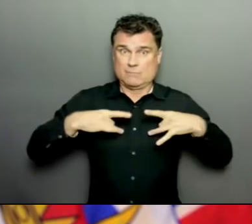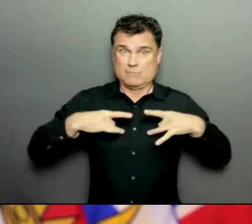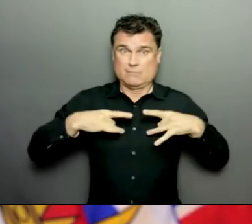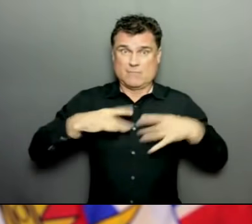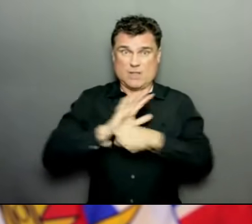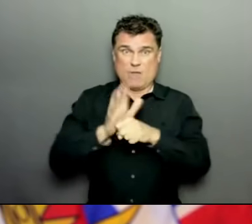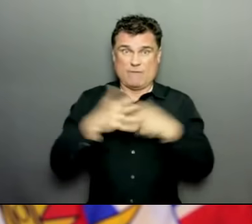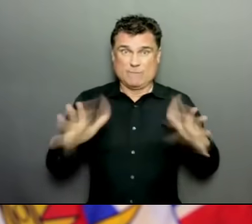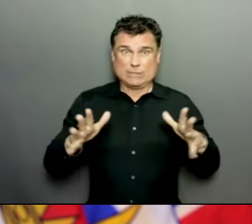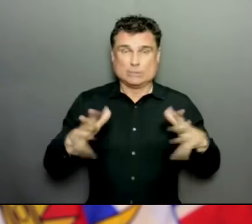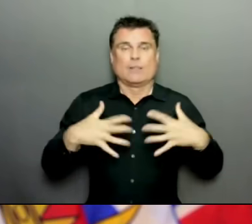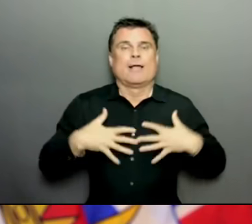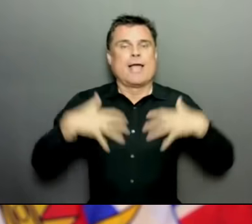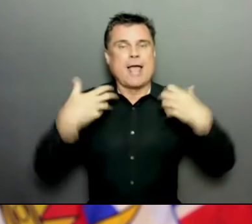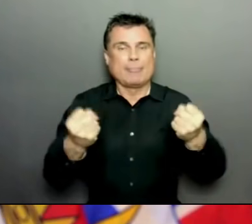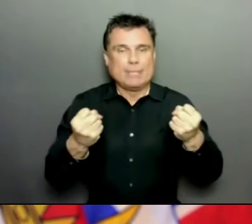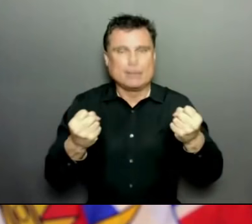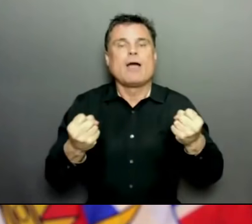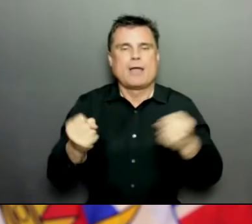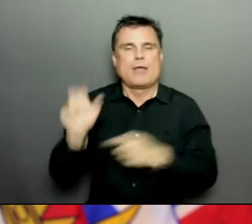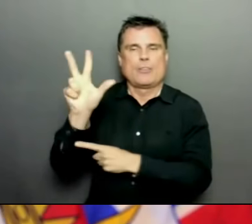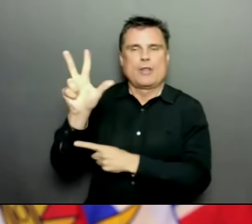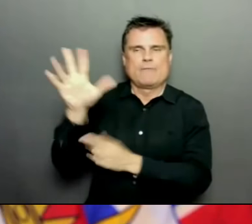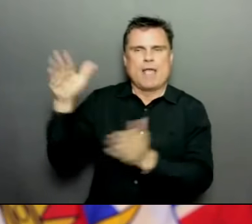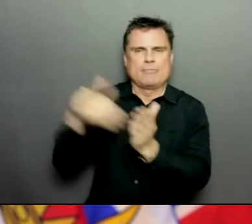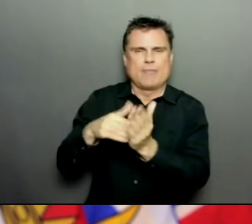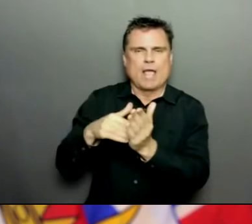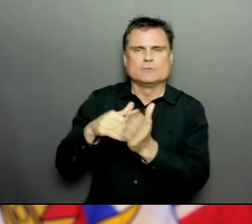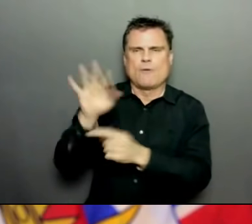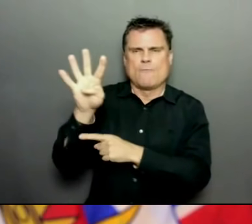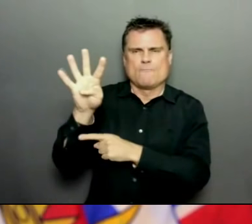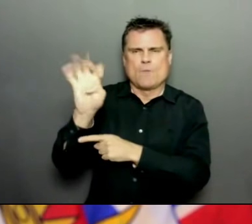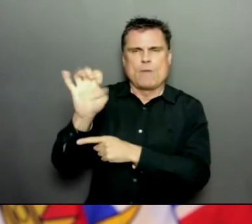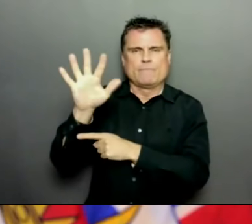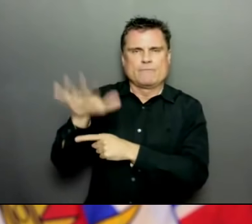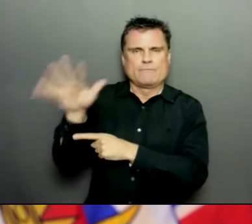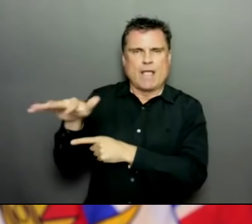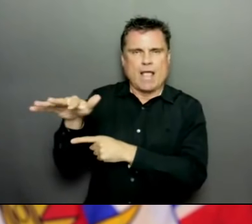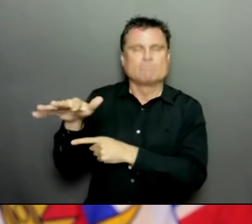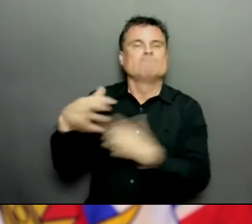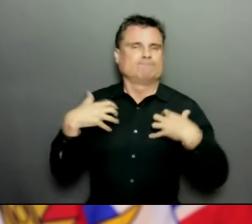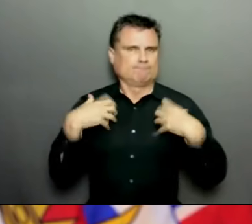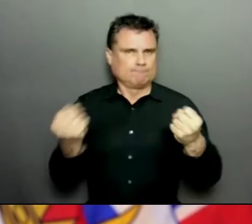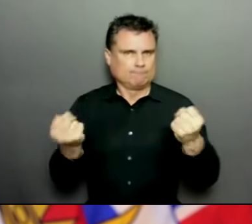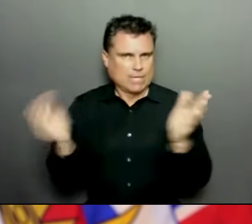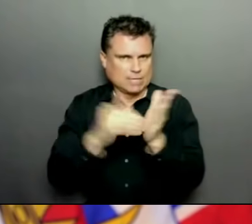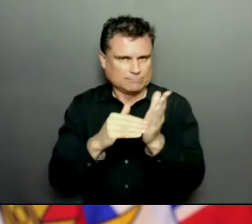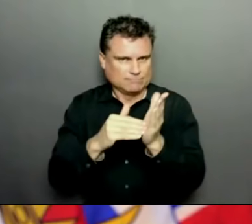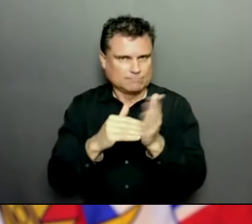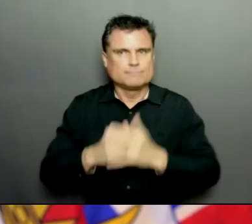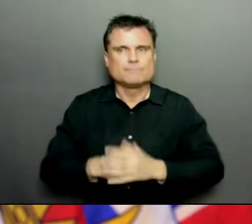As we know, we have had a number of outbreaks in long-term care.